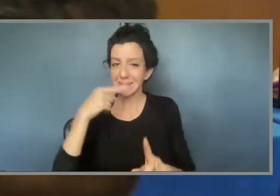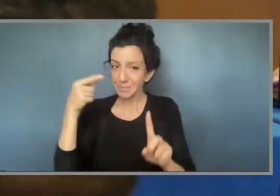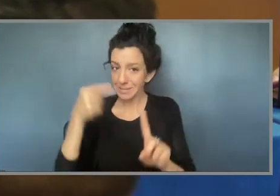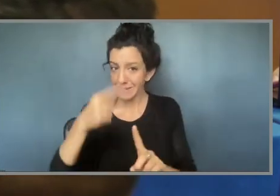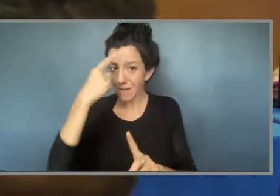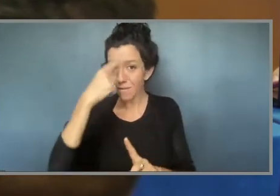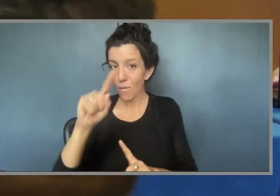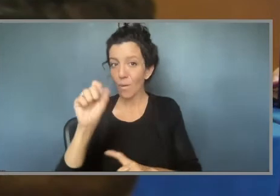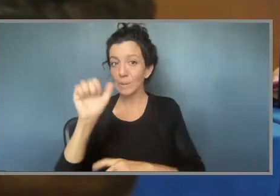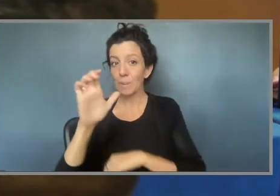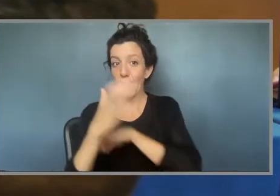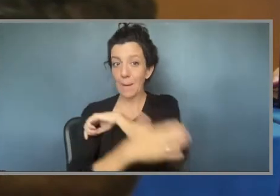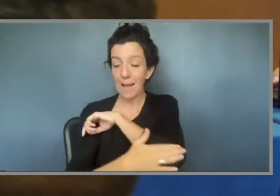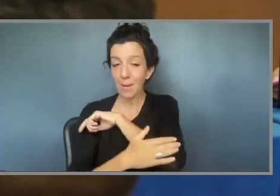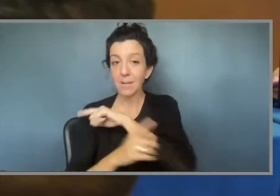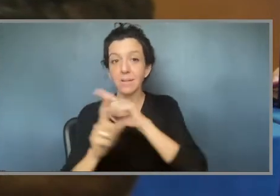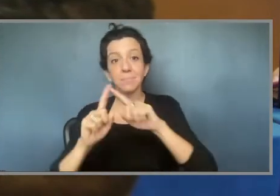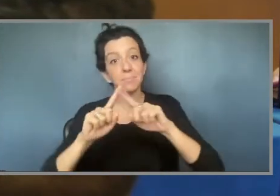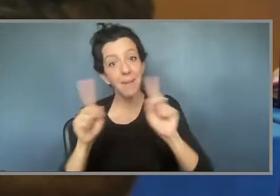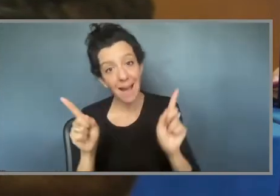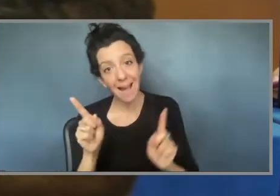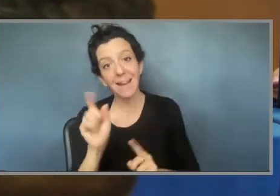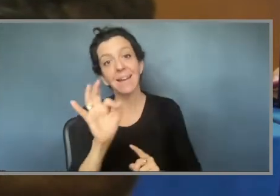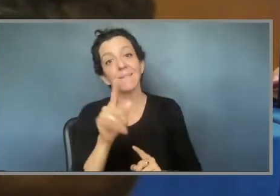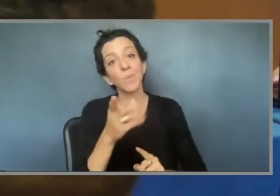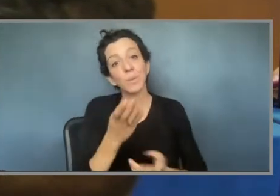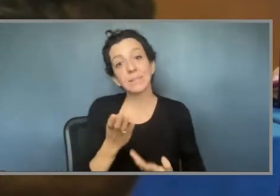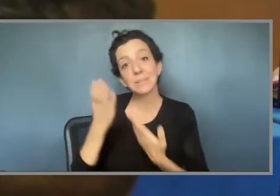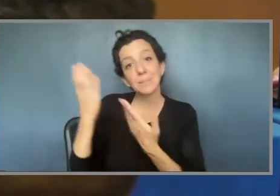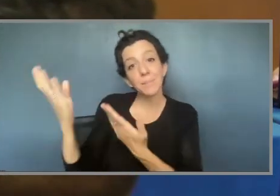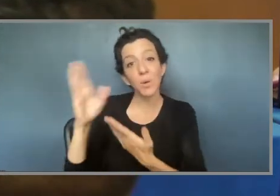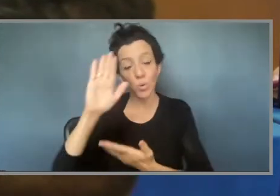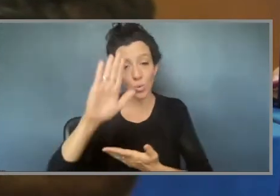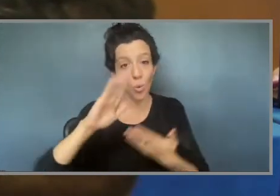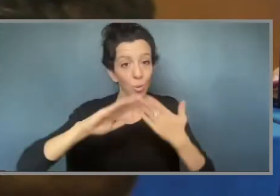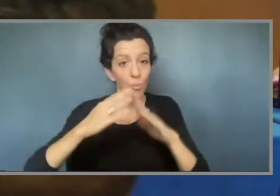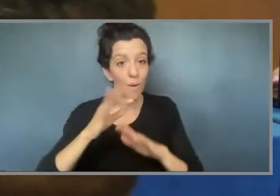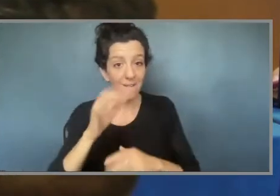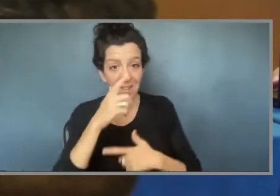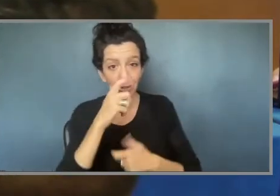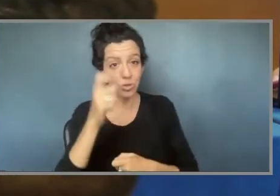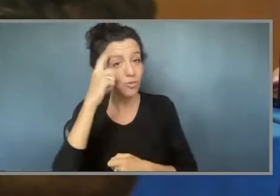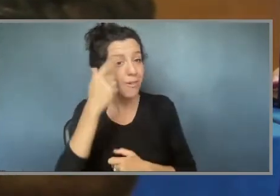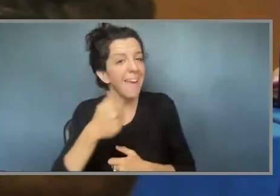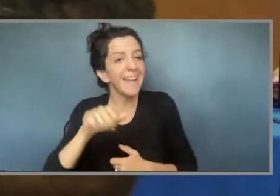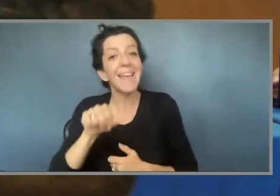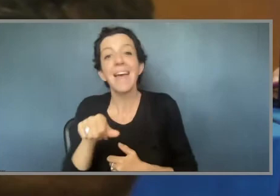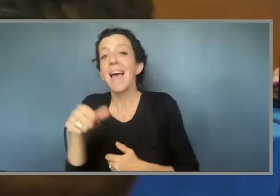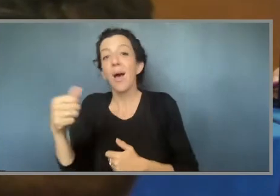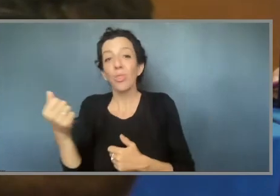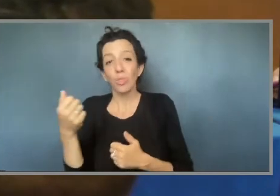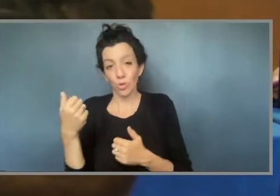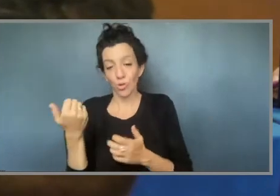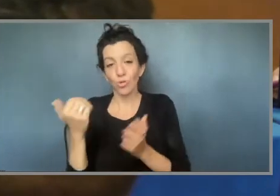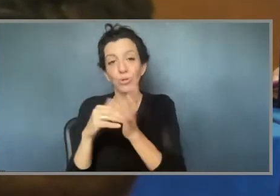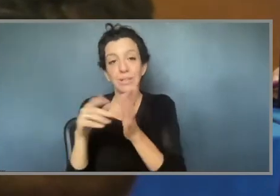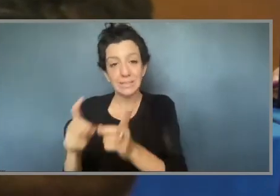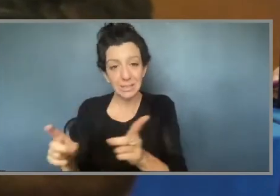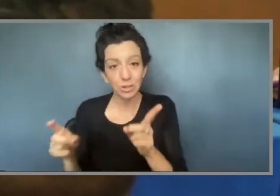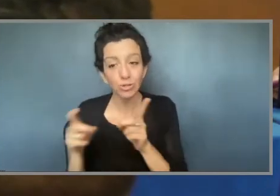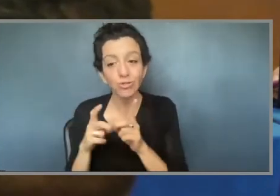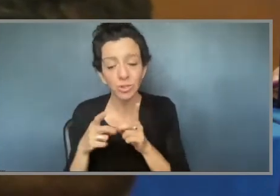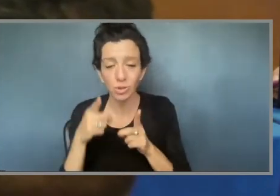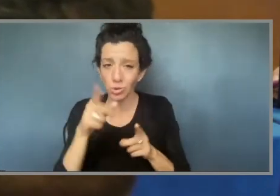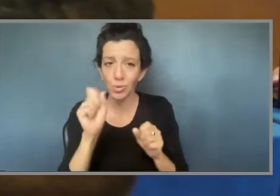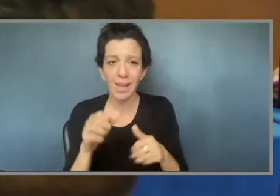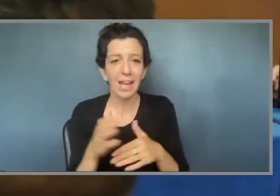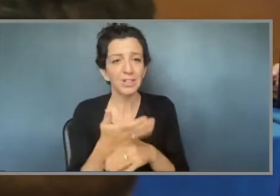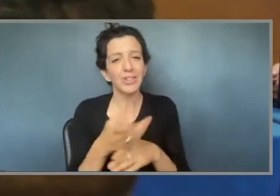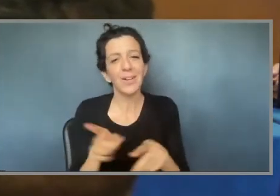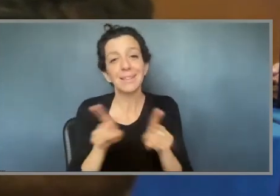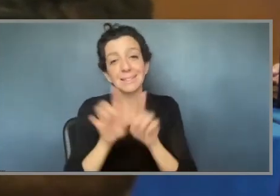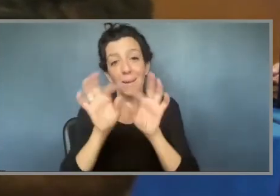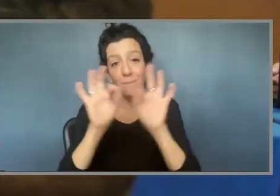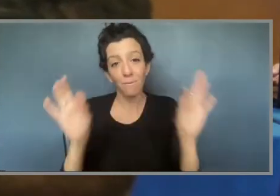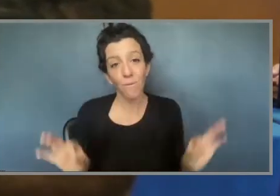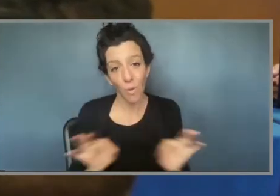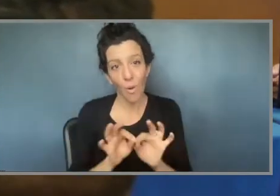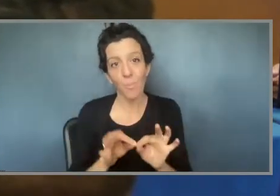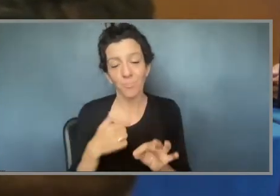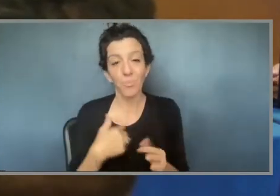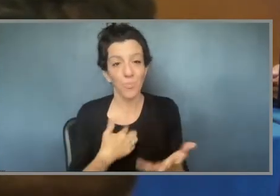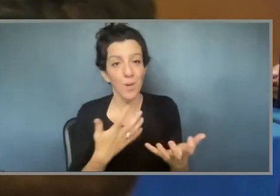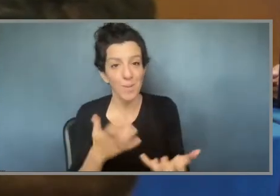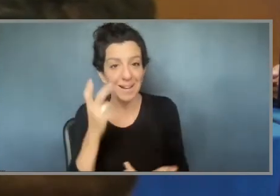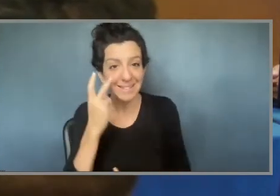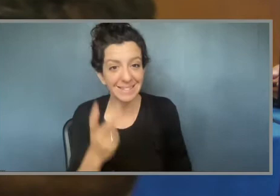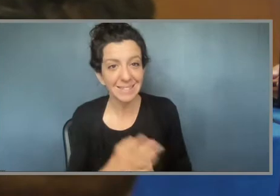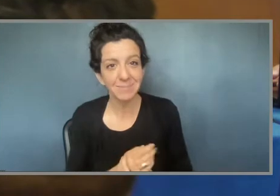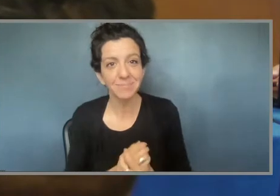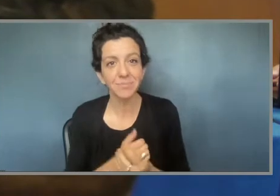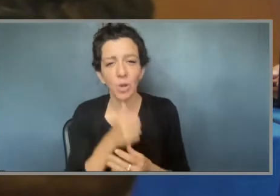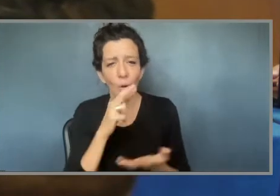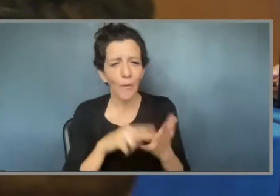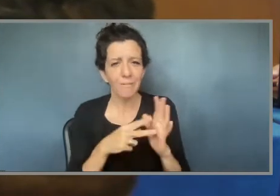Studio: And so, this is specific to sacramento county However, if you submit your community of interest for any other